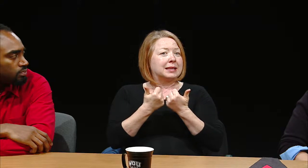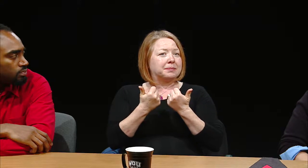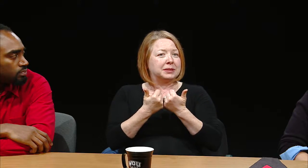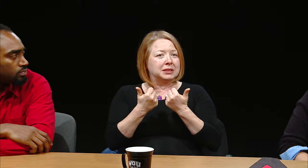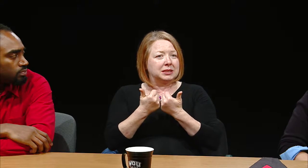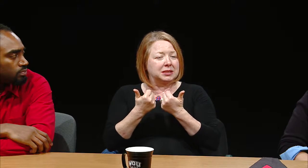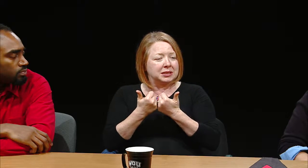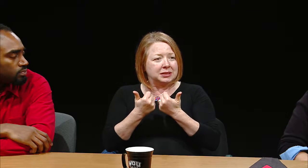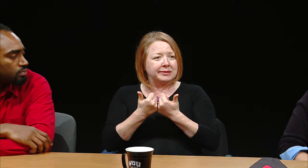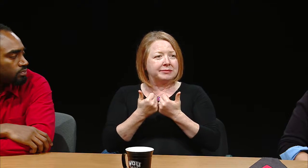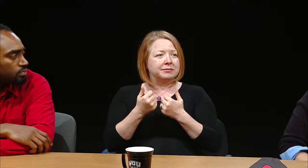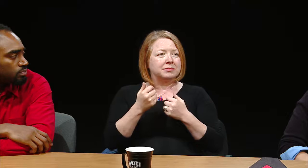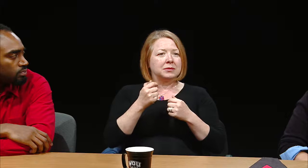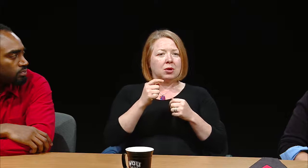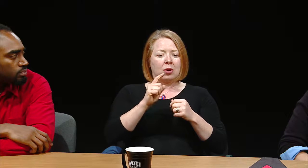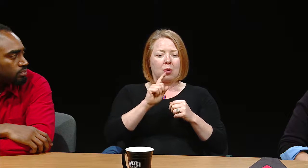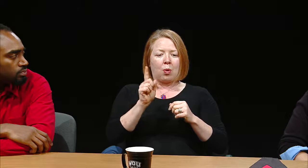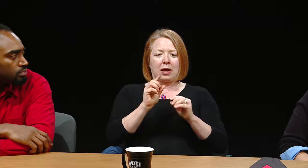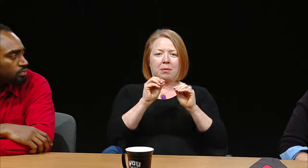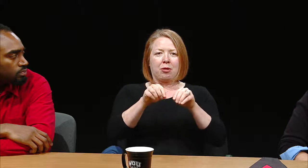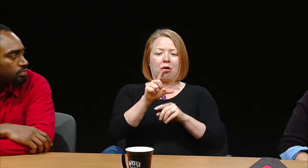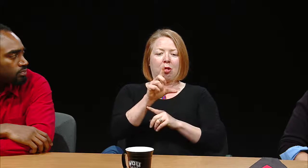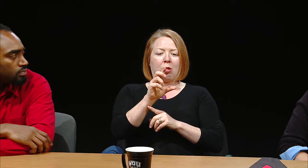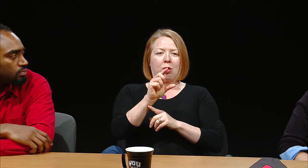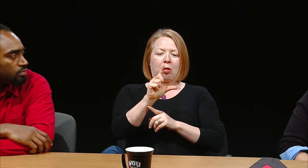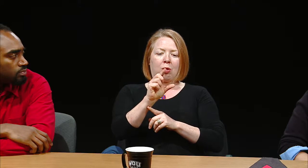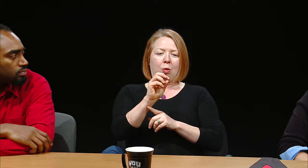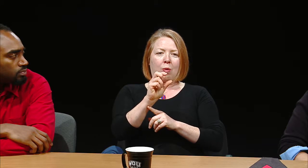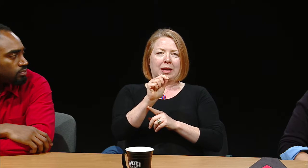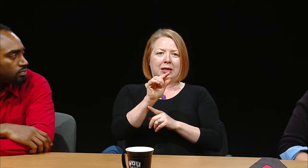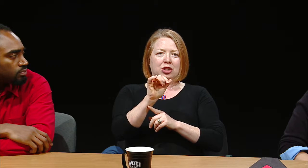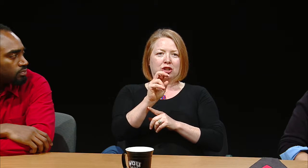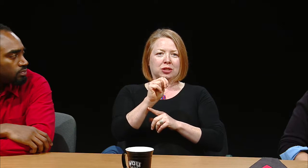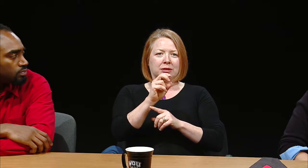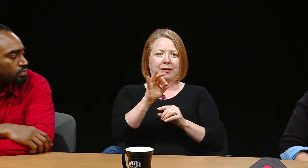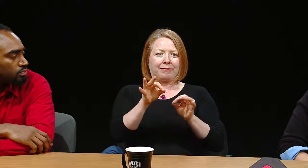and so it had to be captioned. And so that video came to me, saying, "Can you add captions to this?"